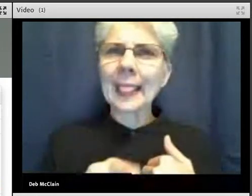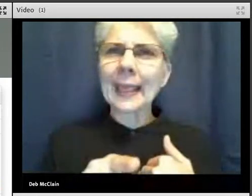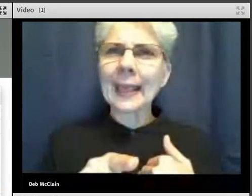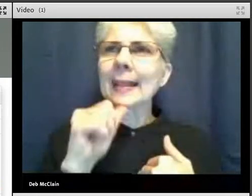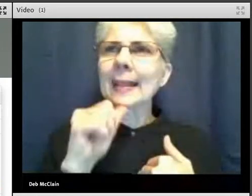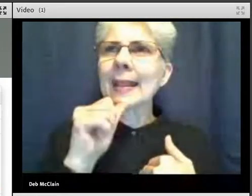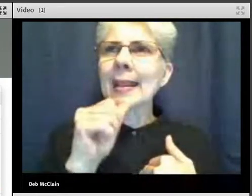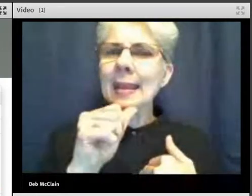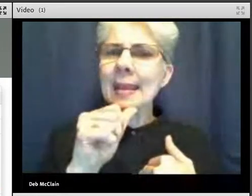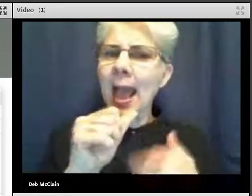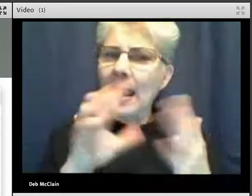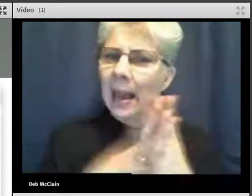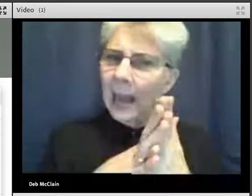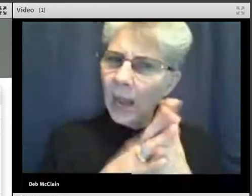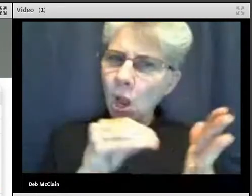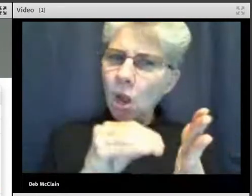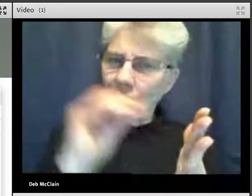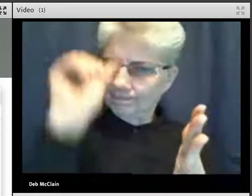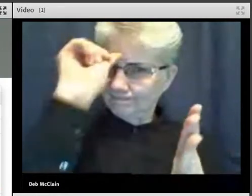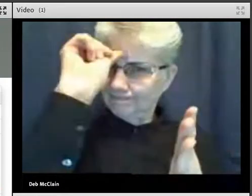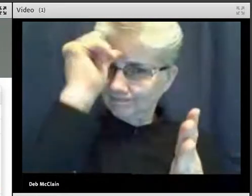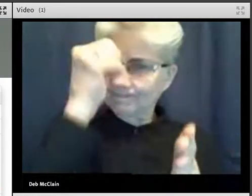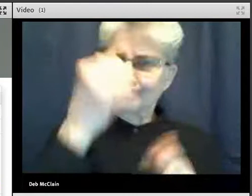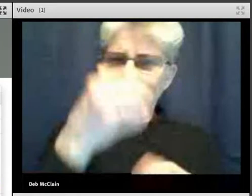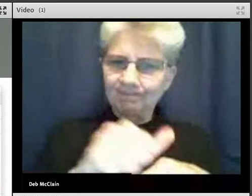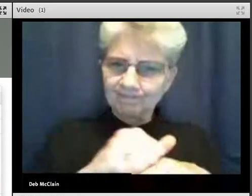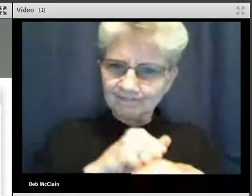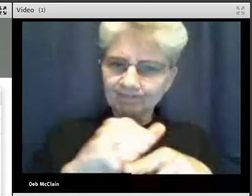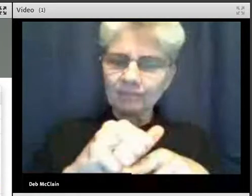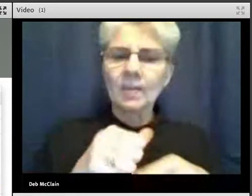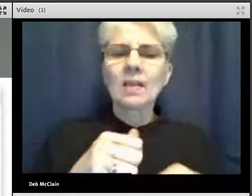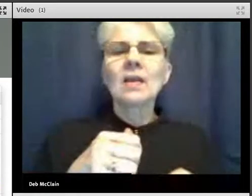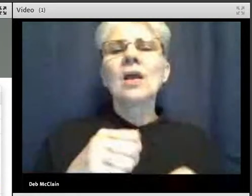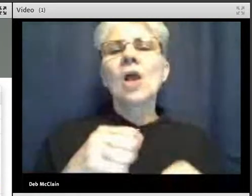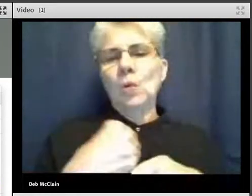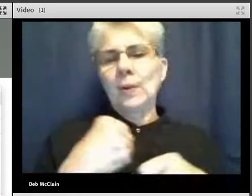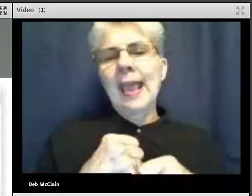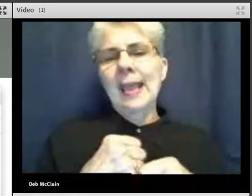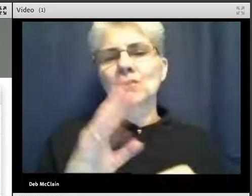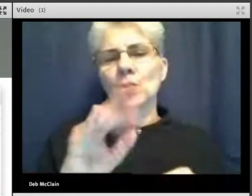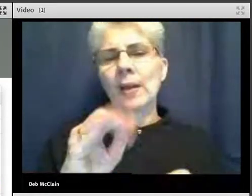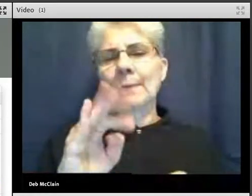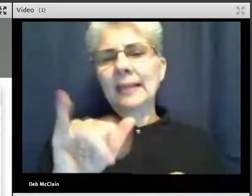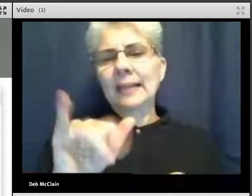So having this really not nailed down will create just better credibility for you